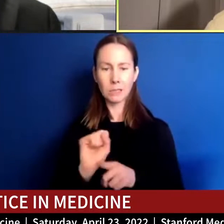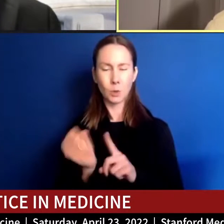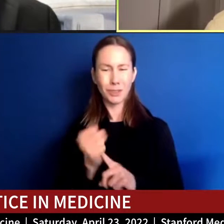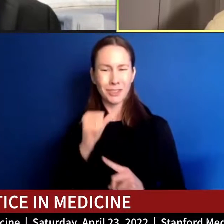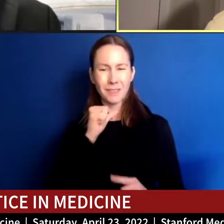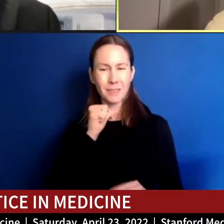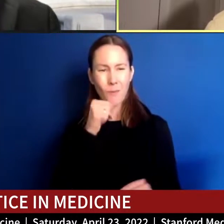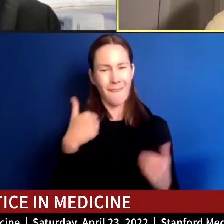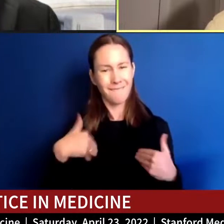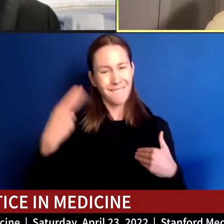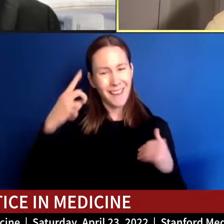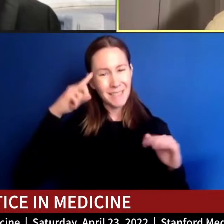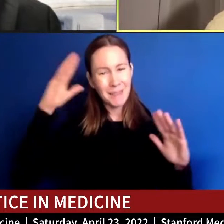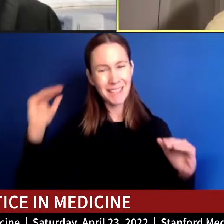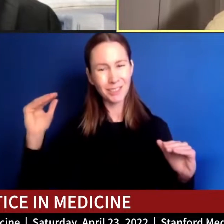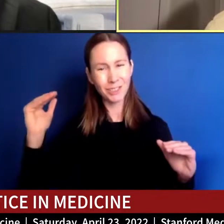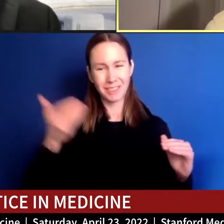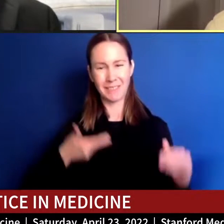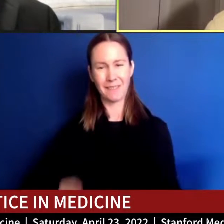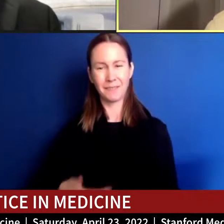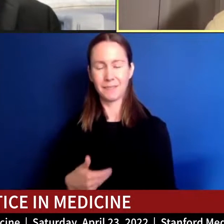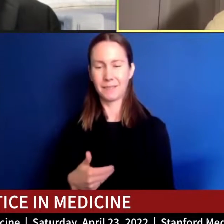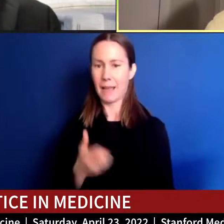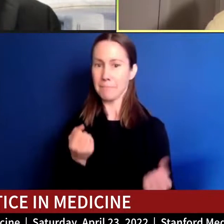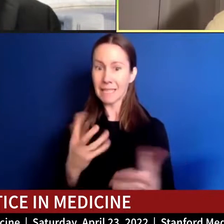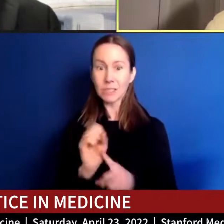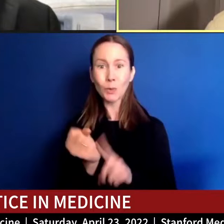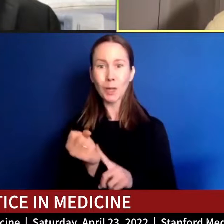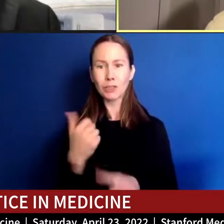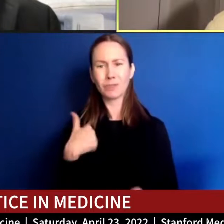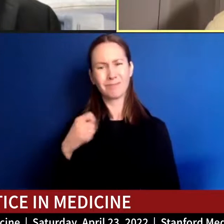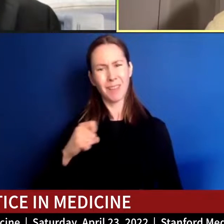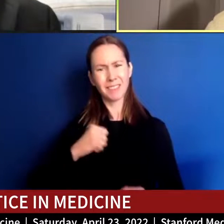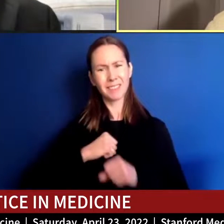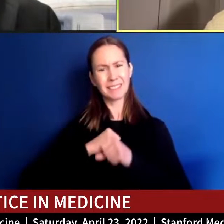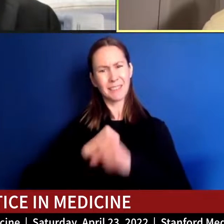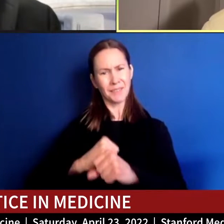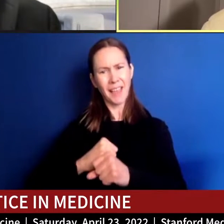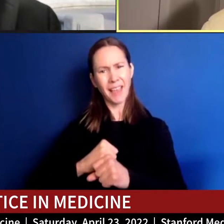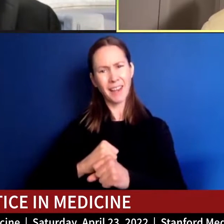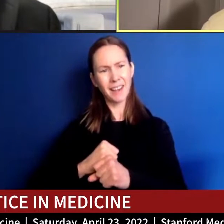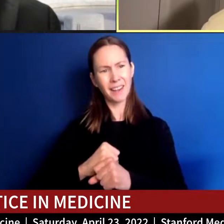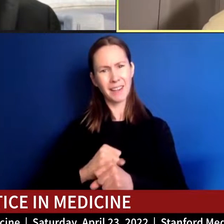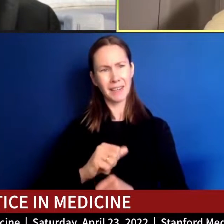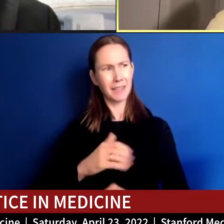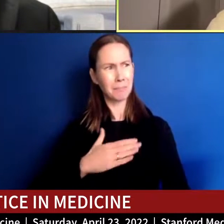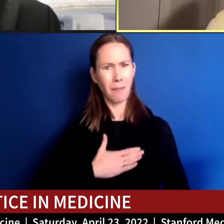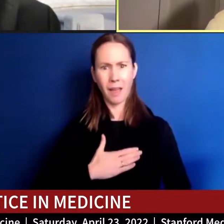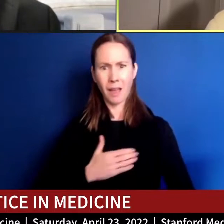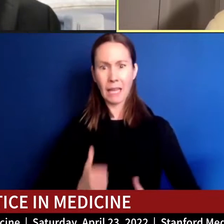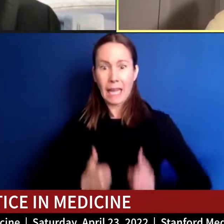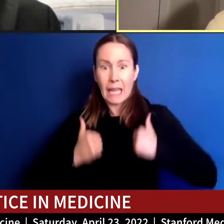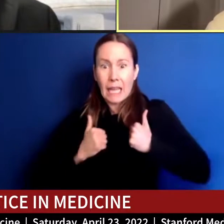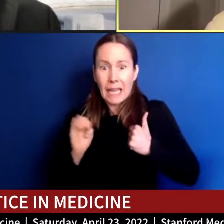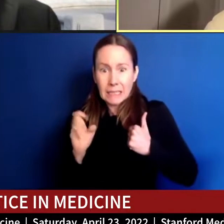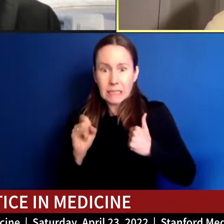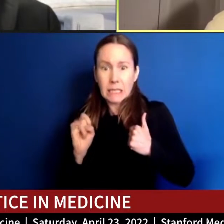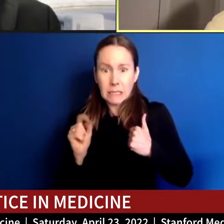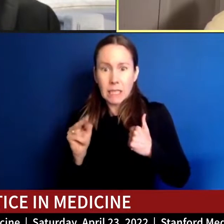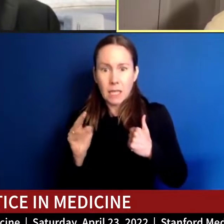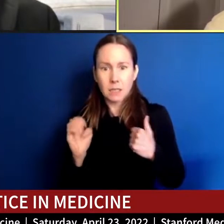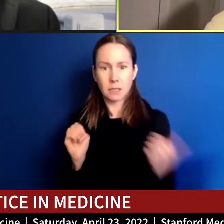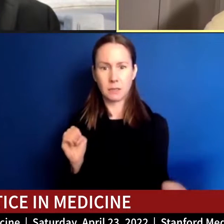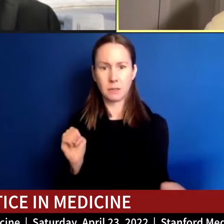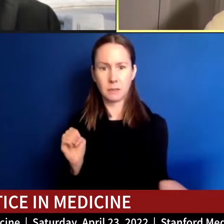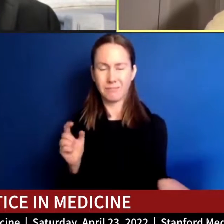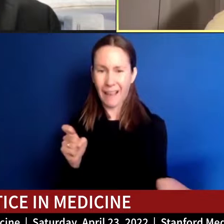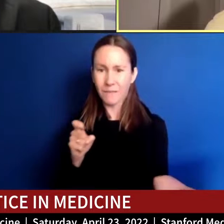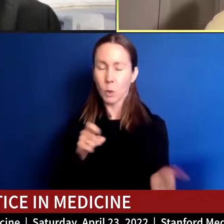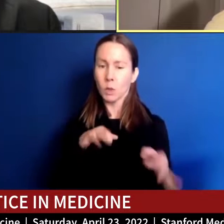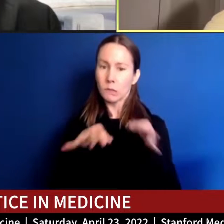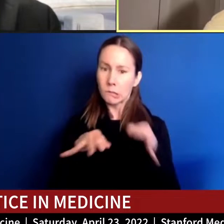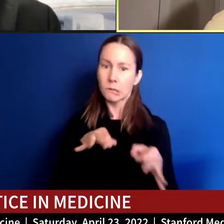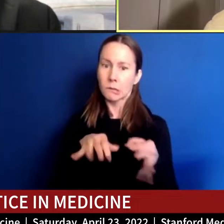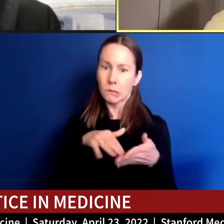I find myself having to defend my existence, having to explain myself over and over.